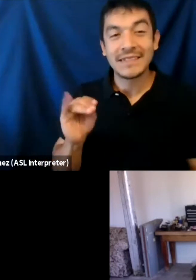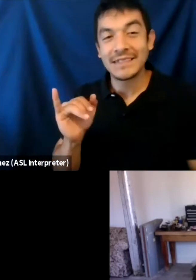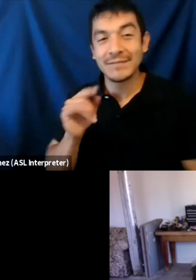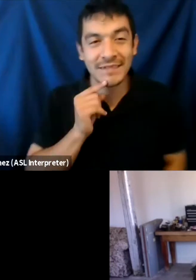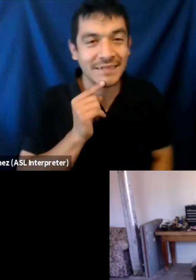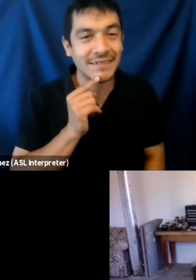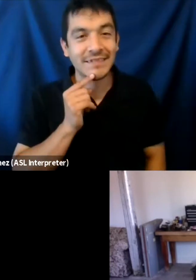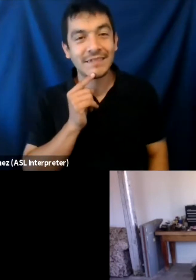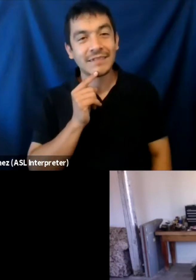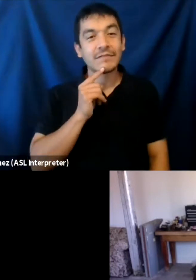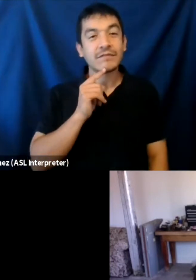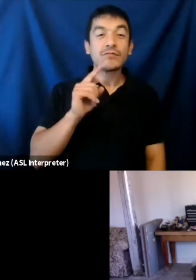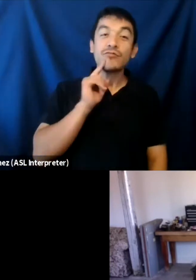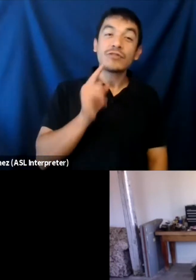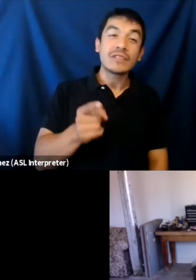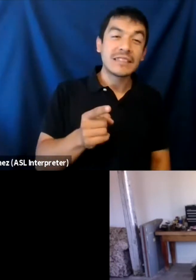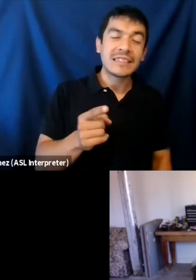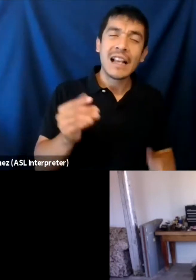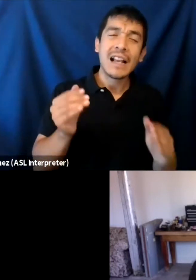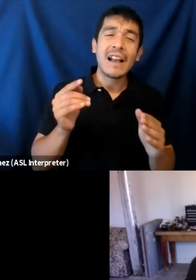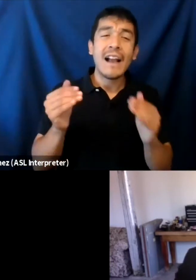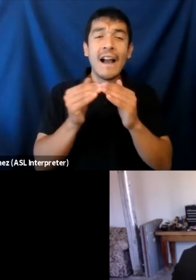I mean, is it fair to say that you're a guy who,